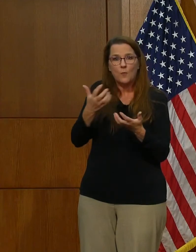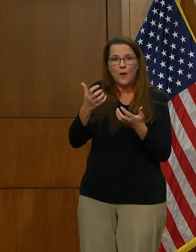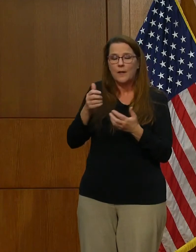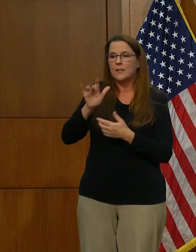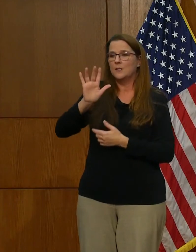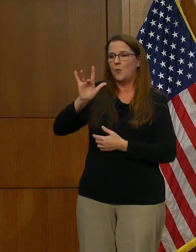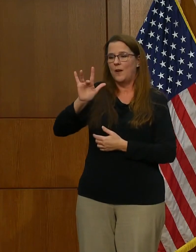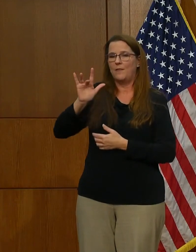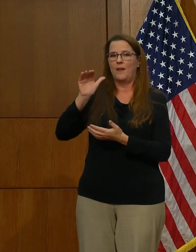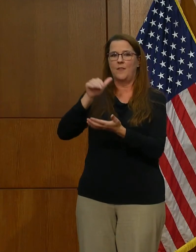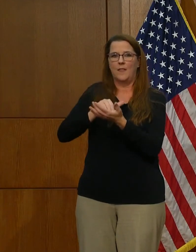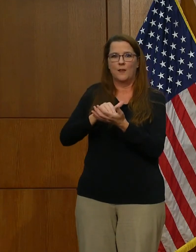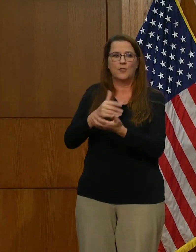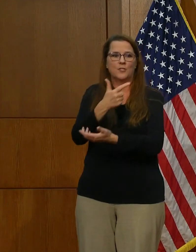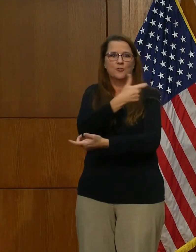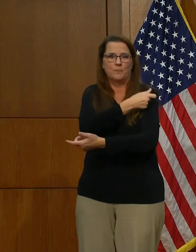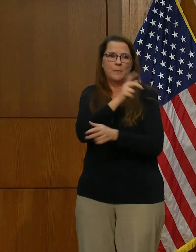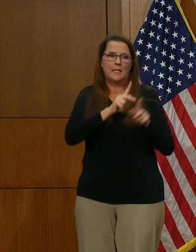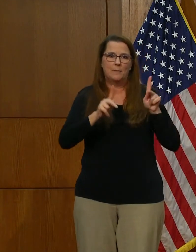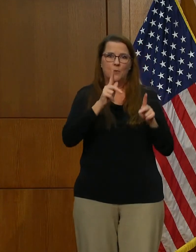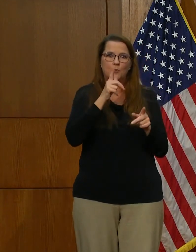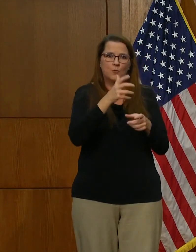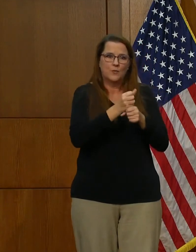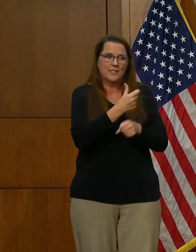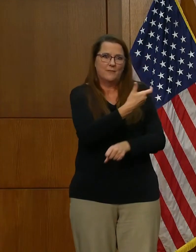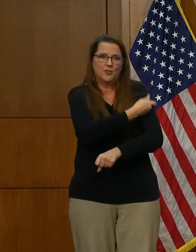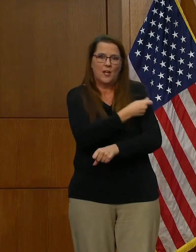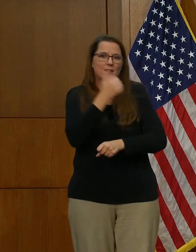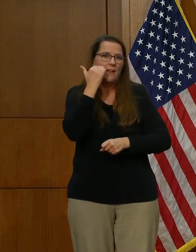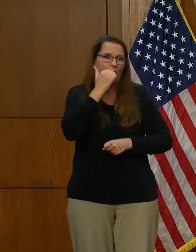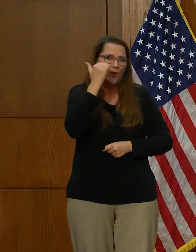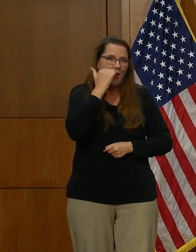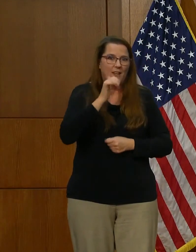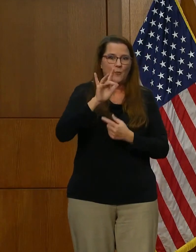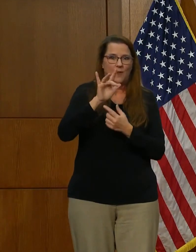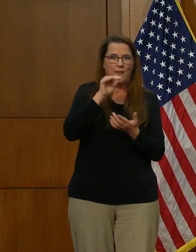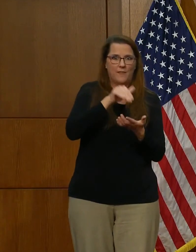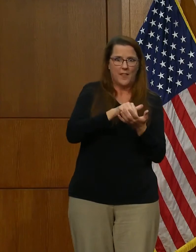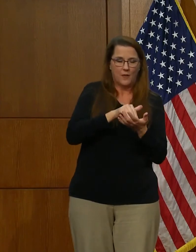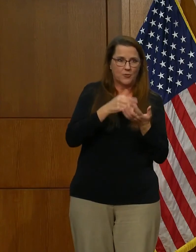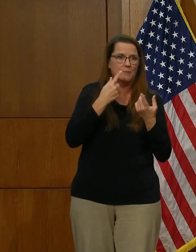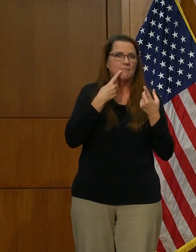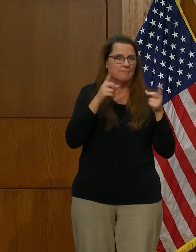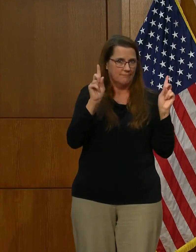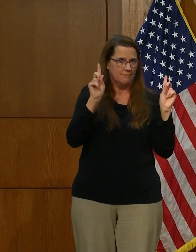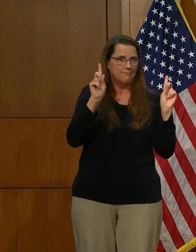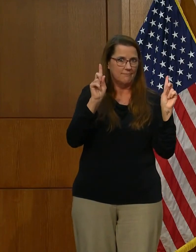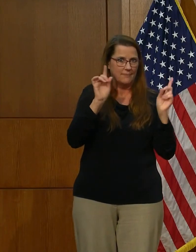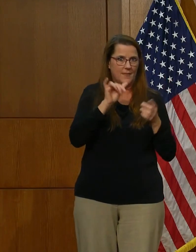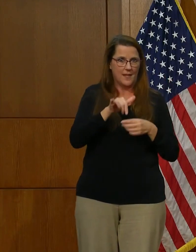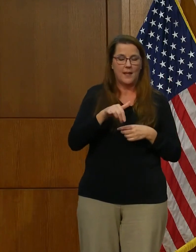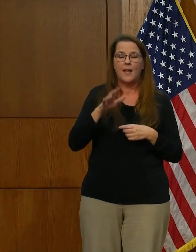A FEW WEEKS AGO, OUR GOAL WAS TO GET TO 25,000 SHOTS A DAY